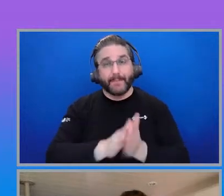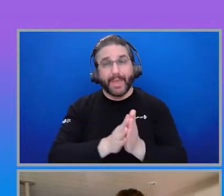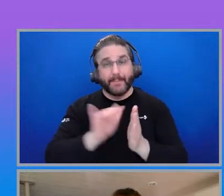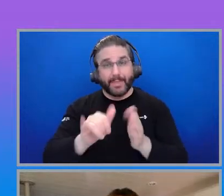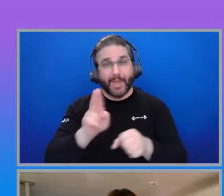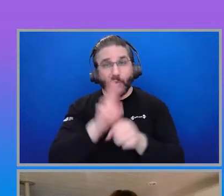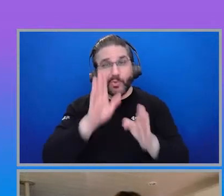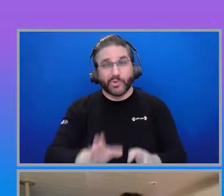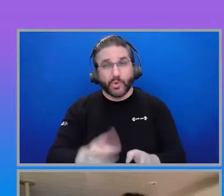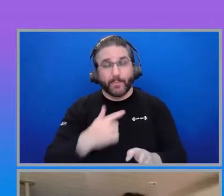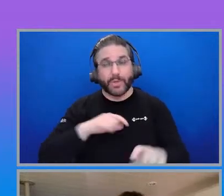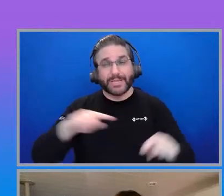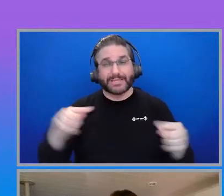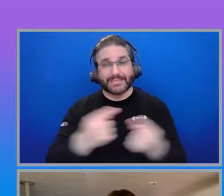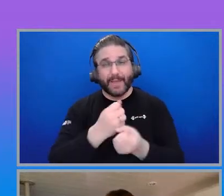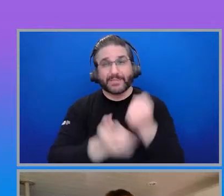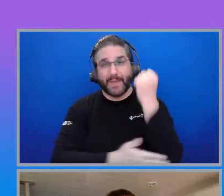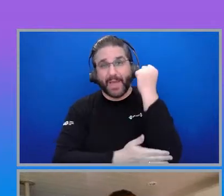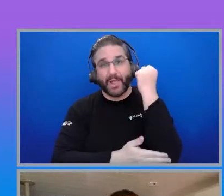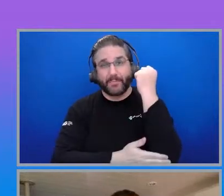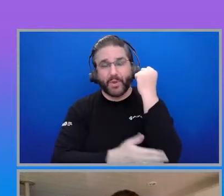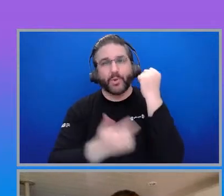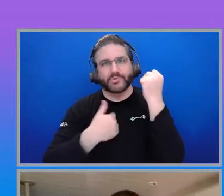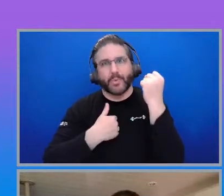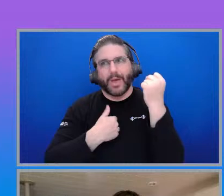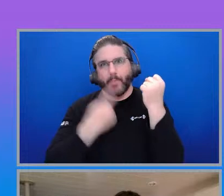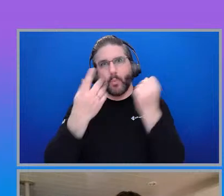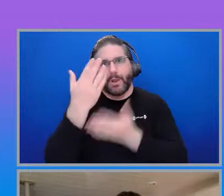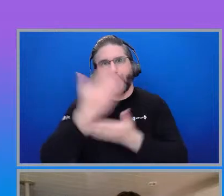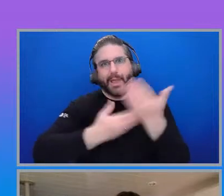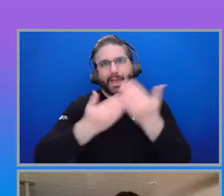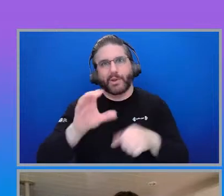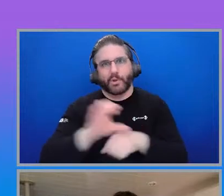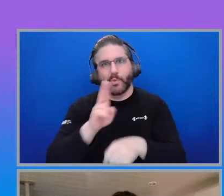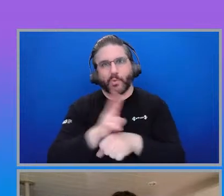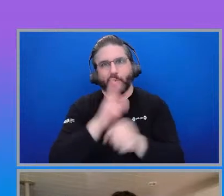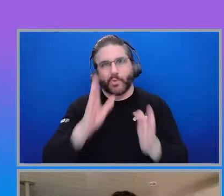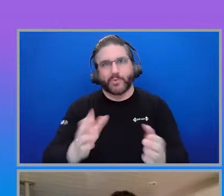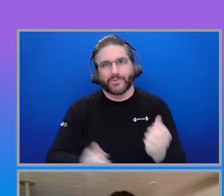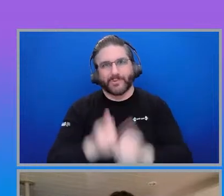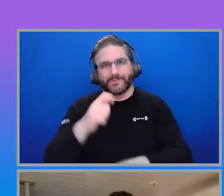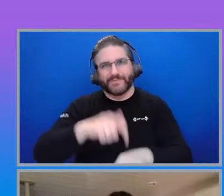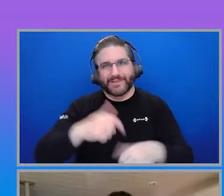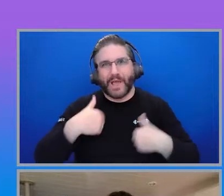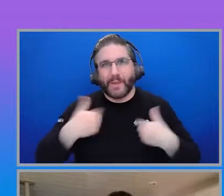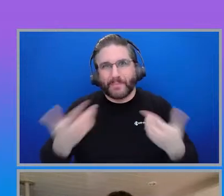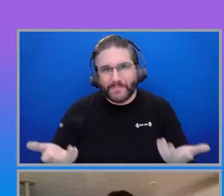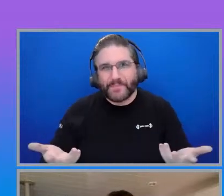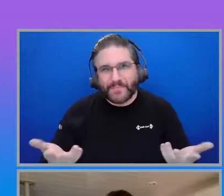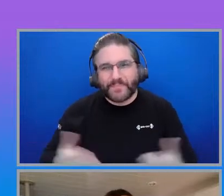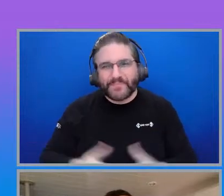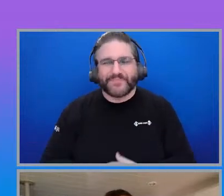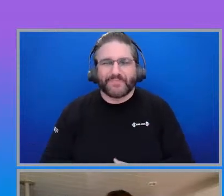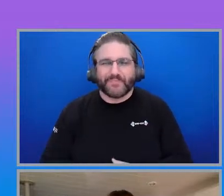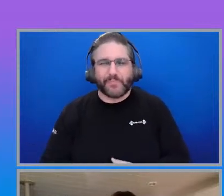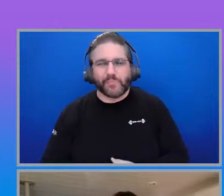elbow. And so I'm pretty much a one handed computer user a lot